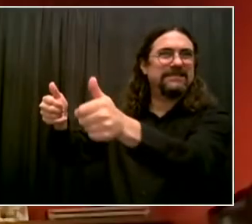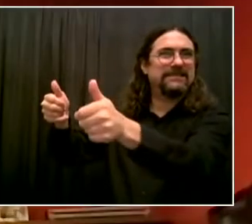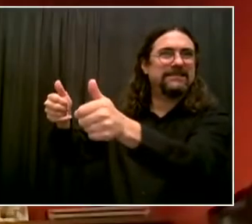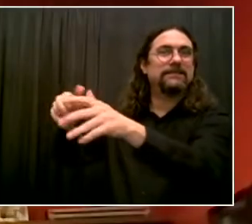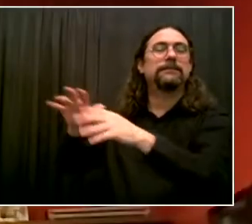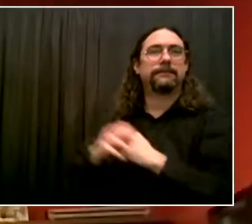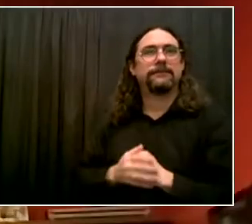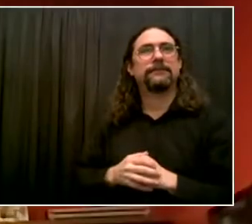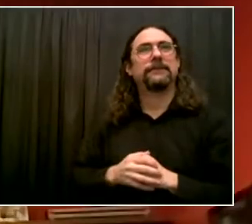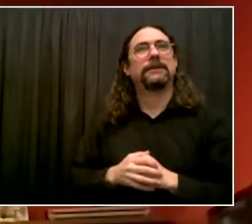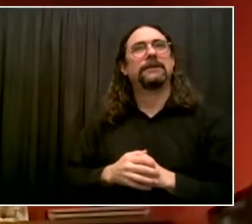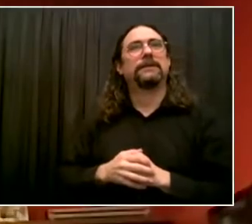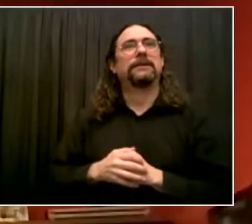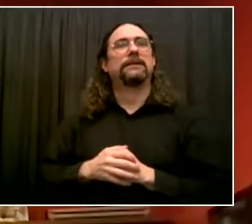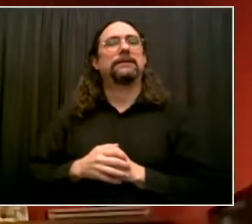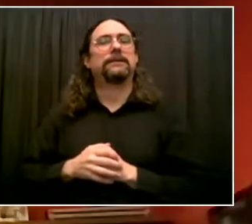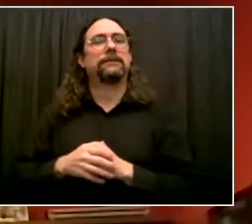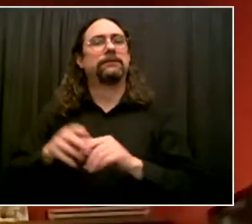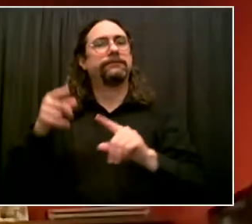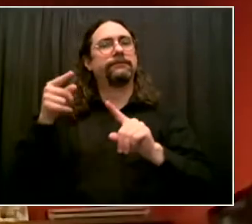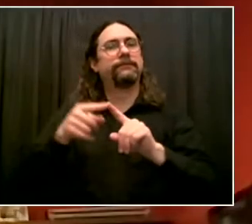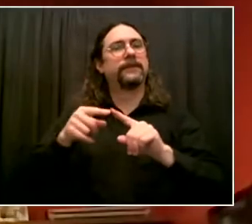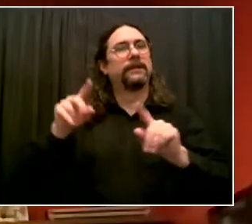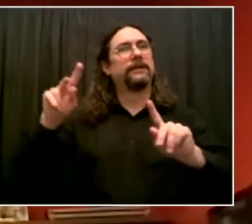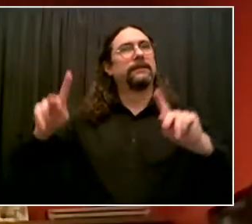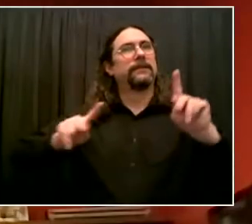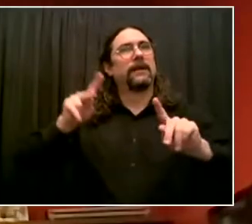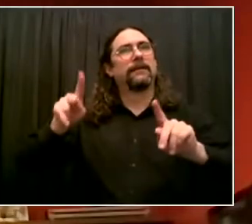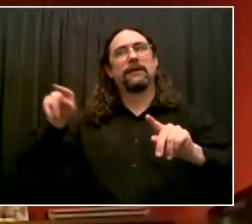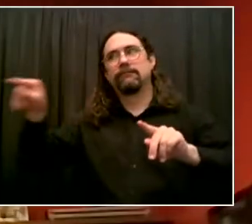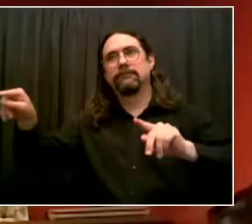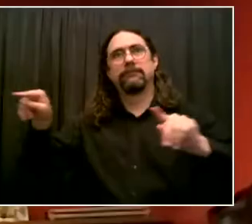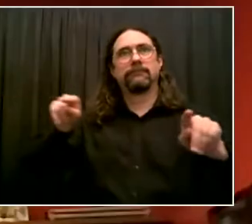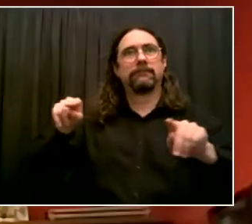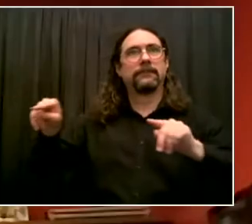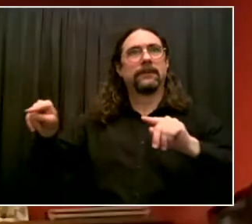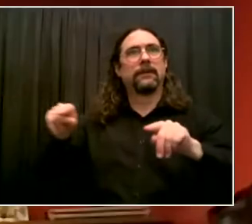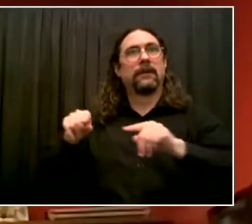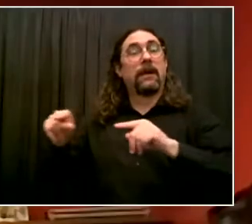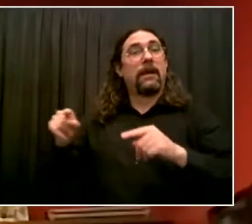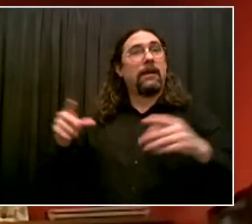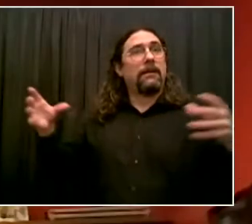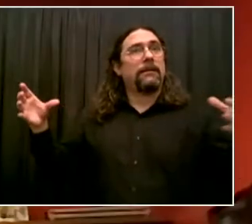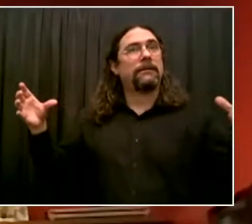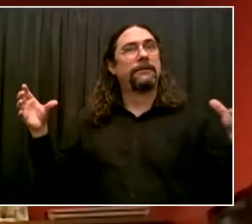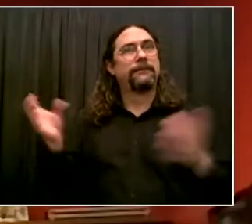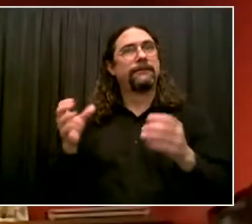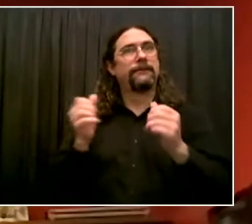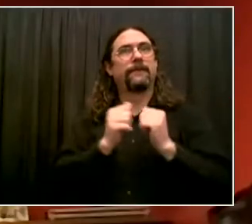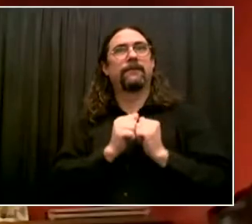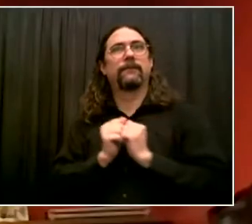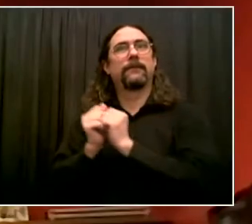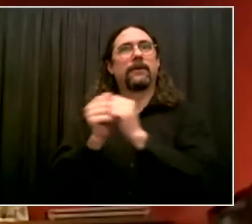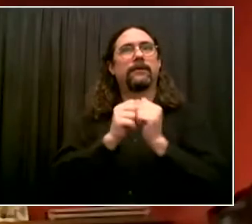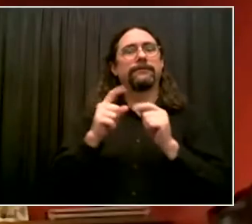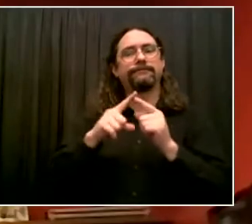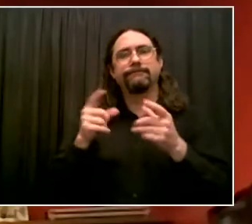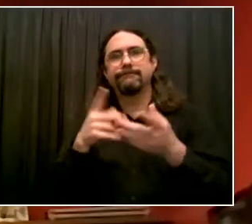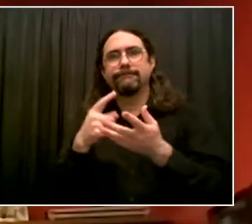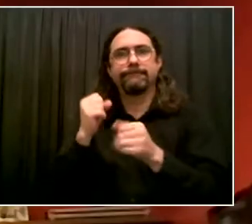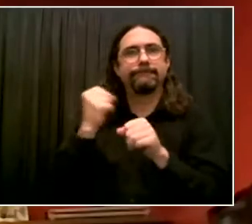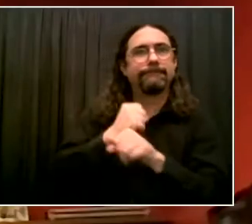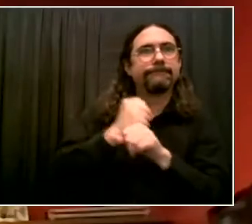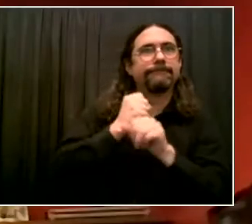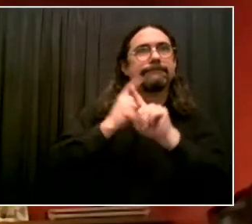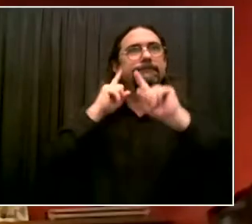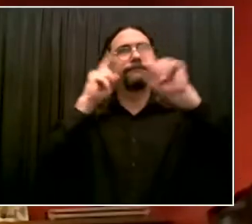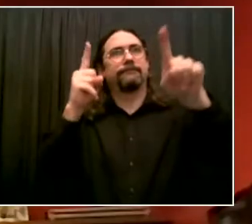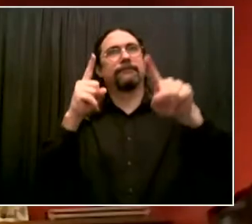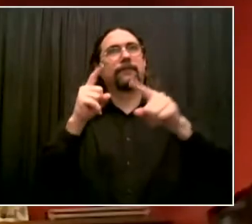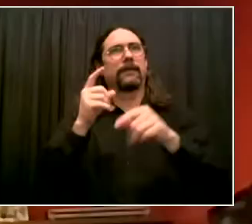LONG AND HARD TO MAKE IT HAPPEN.